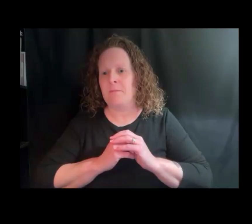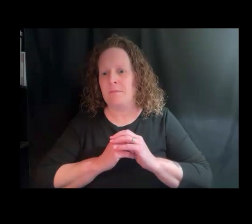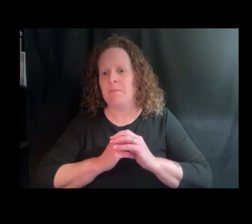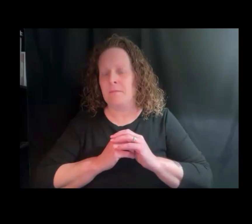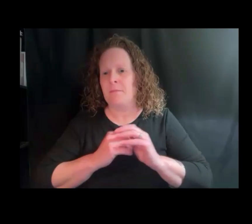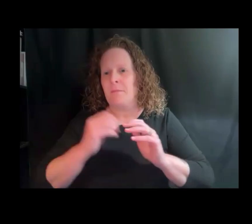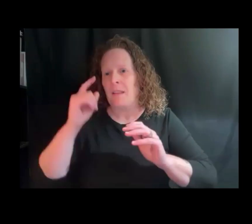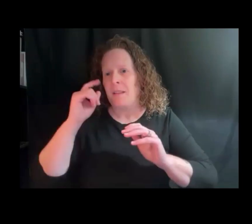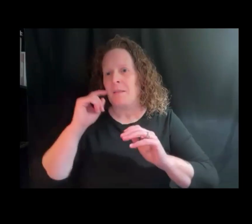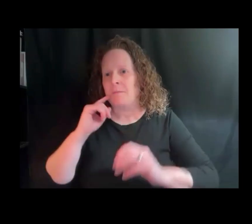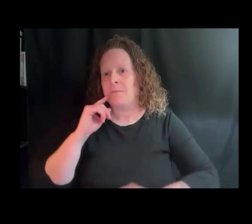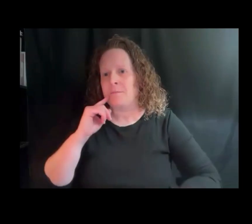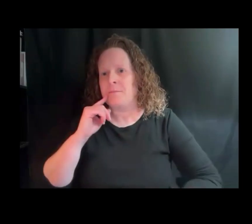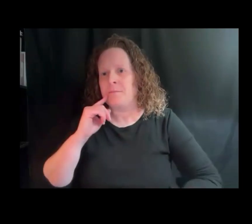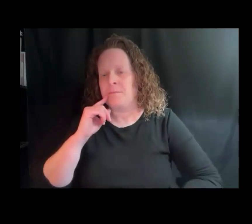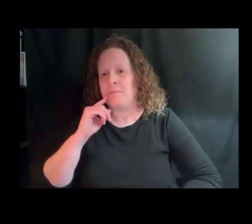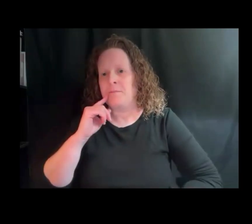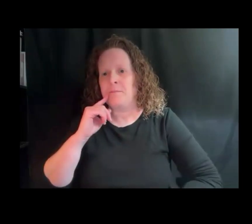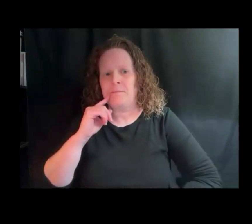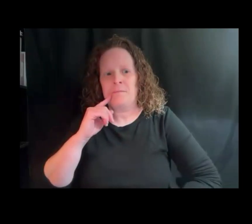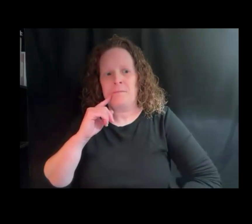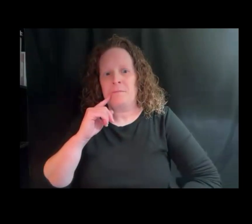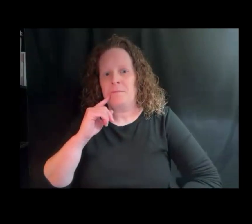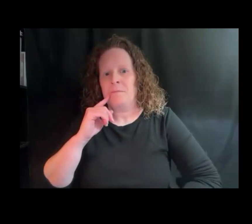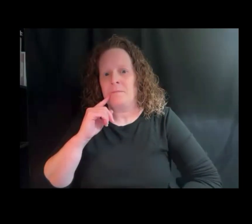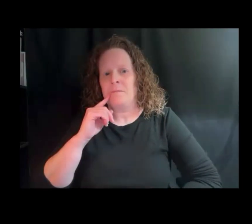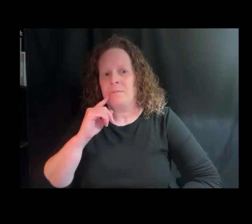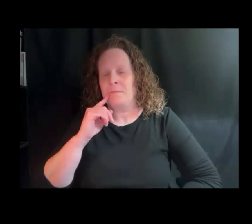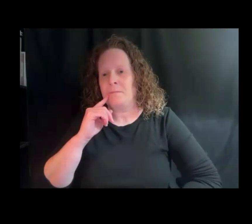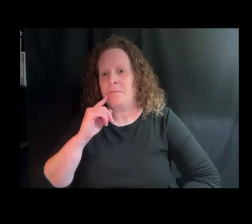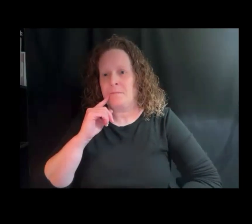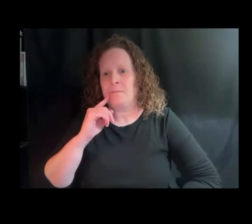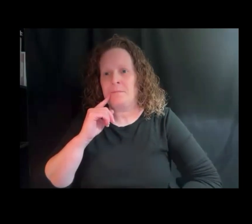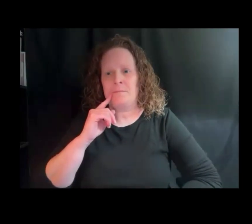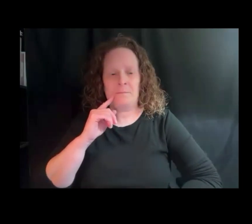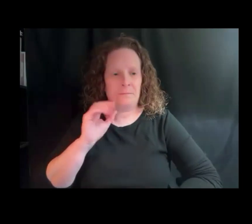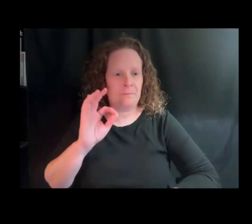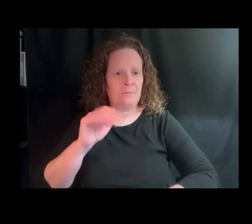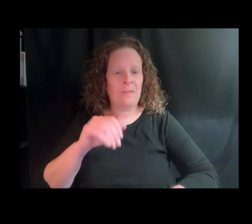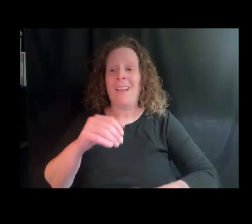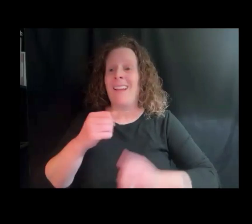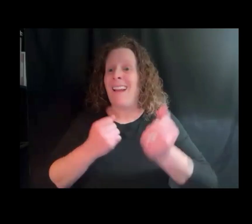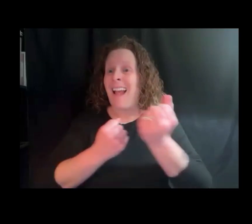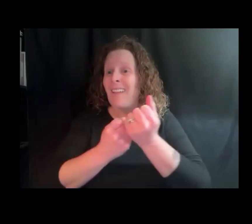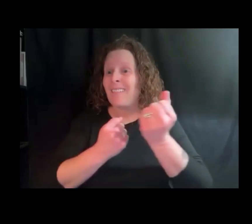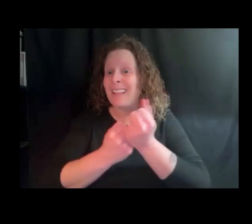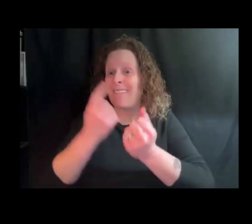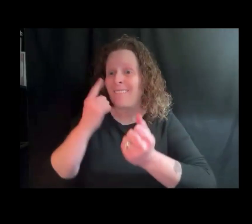So you need to have a neutral third party interpreter for those meetings for the deaf student.